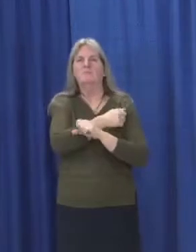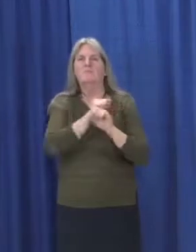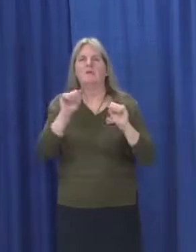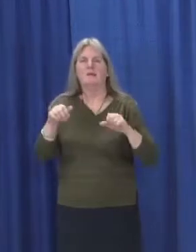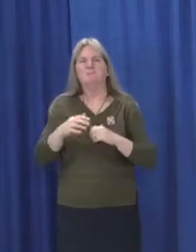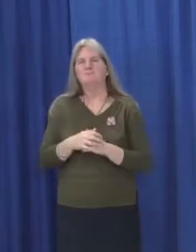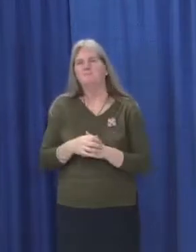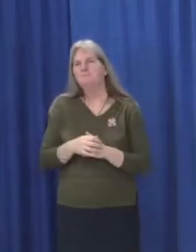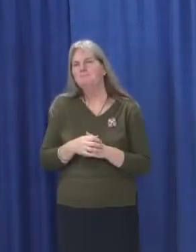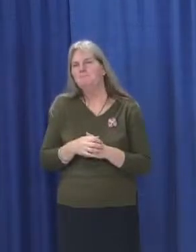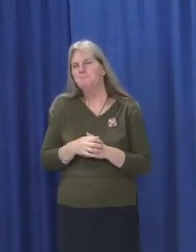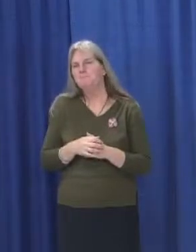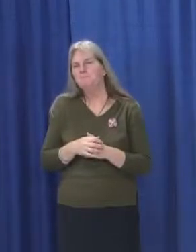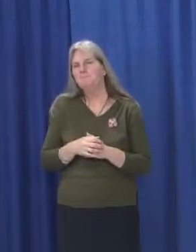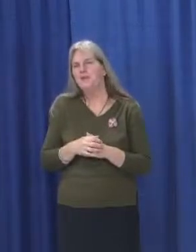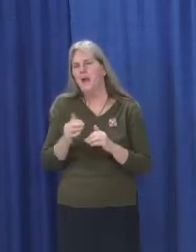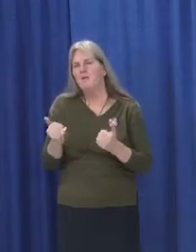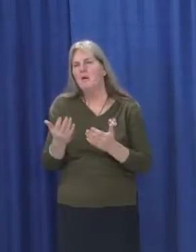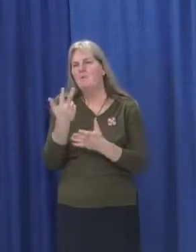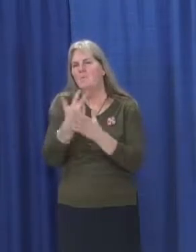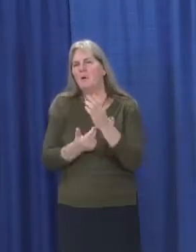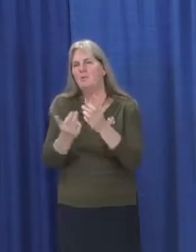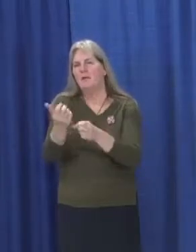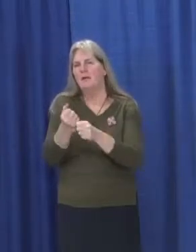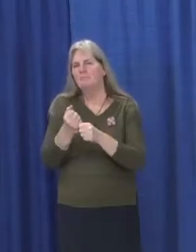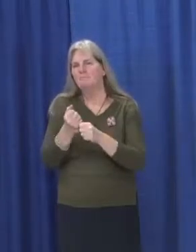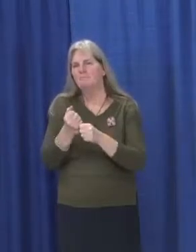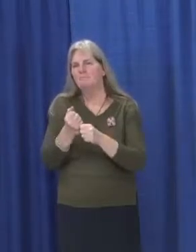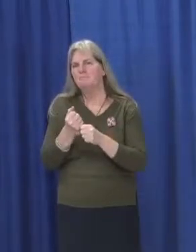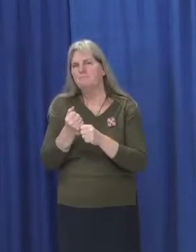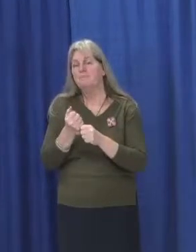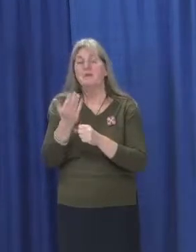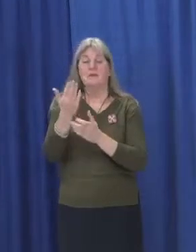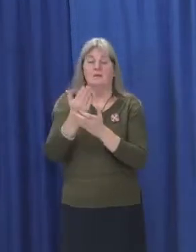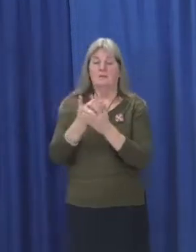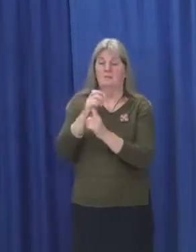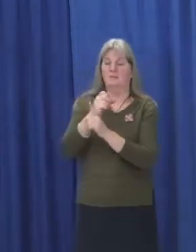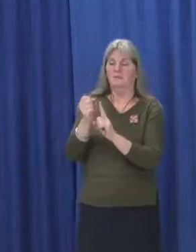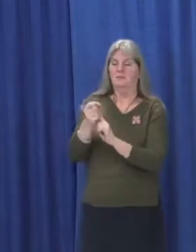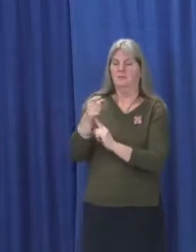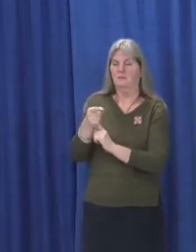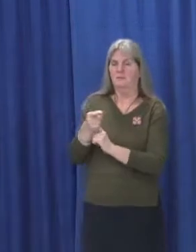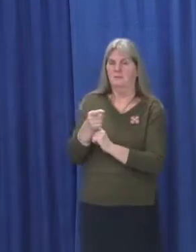people do to get both of those shots. There have been situations where